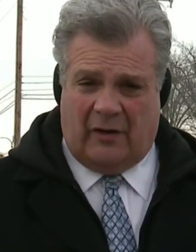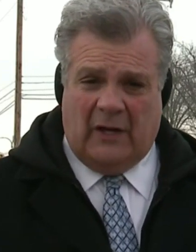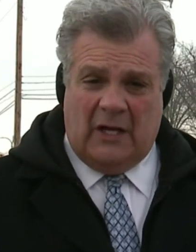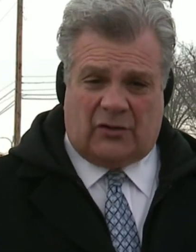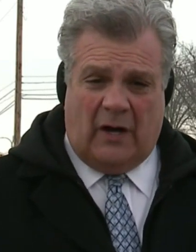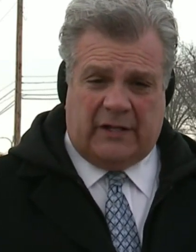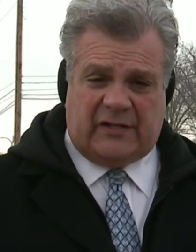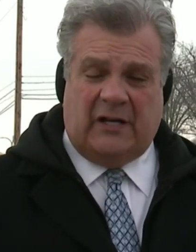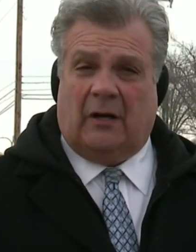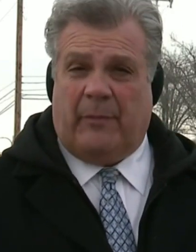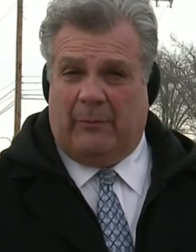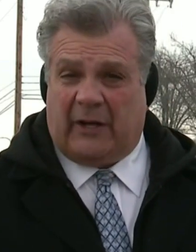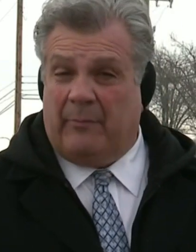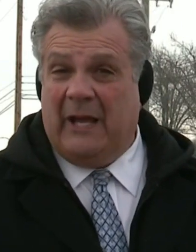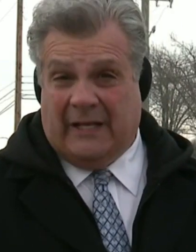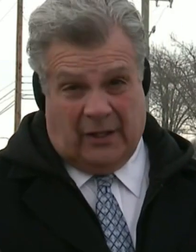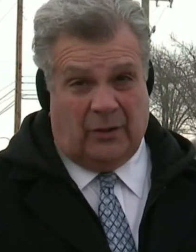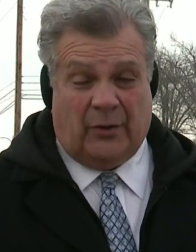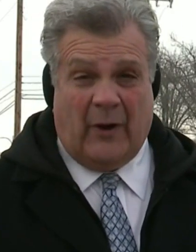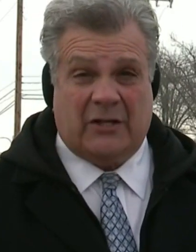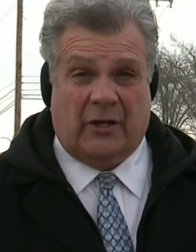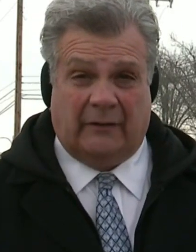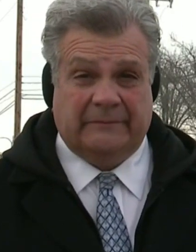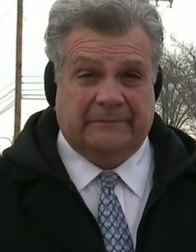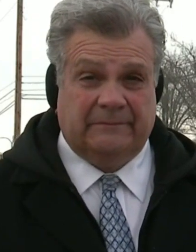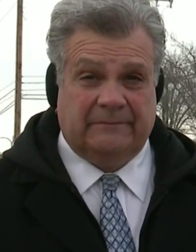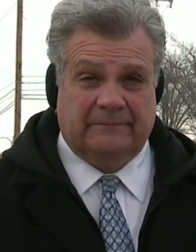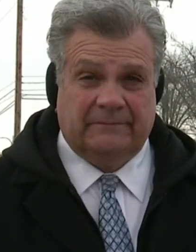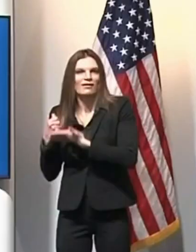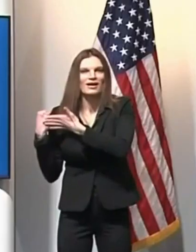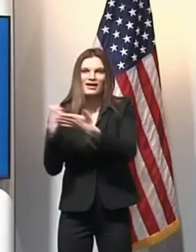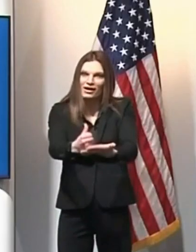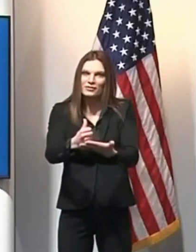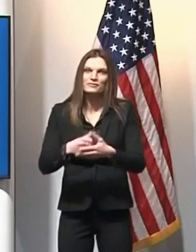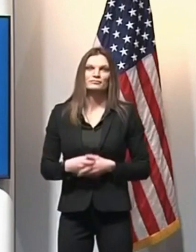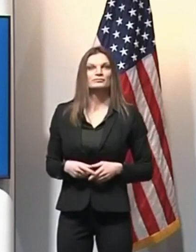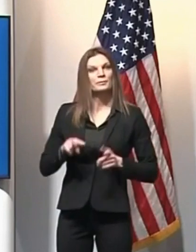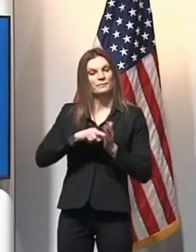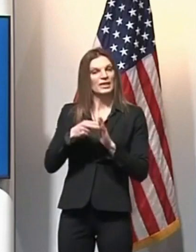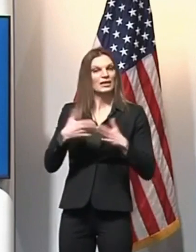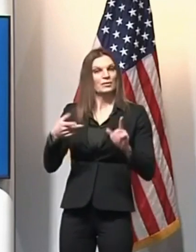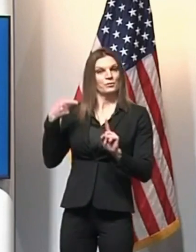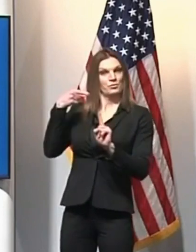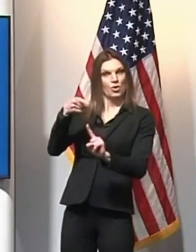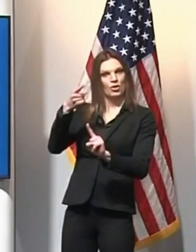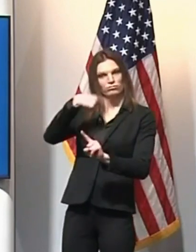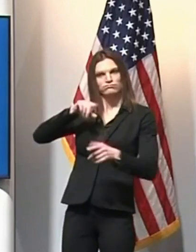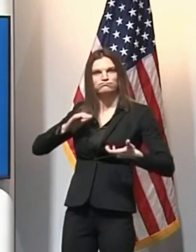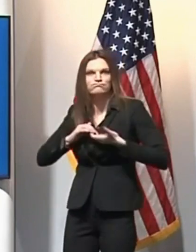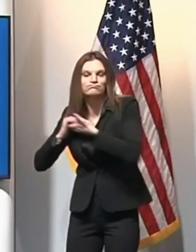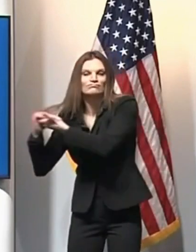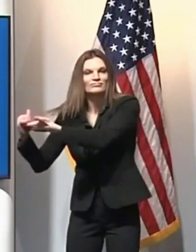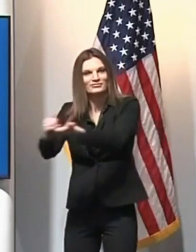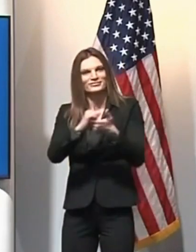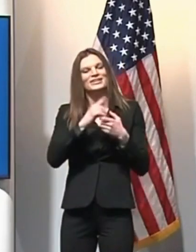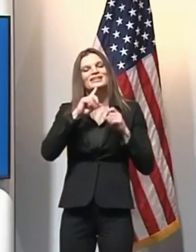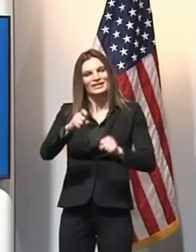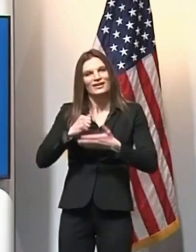TO DOLE OUT THE FEDERAL MONEY GOING TO COVID. THE GOVERNOR FINDS HERSELF TRYING TO STEER PUBLIC OPINION IN HER DIRECTION.